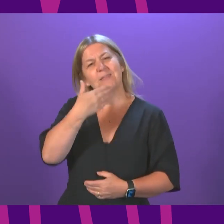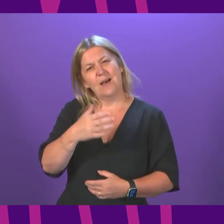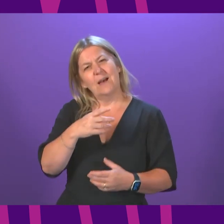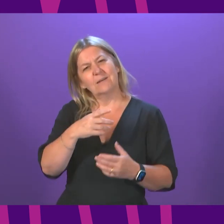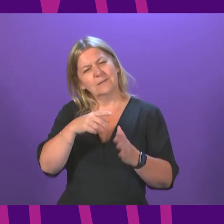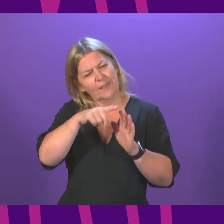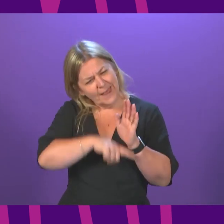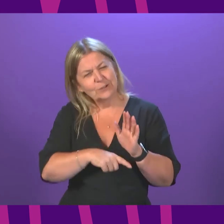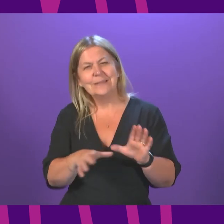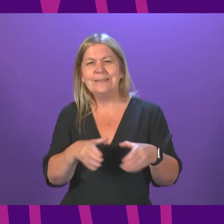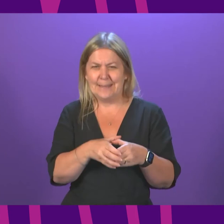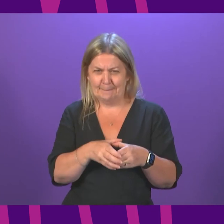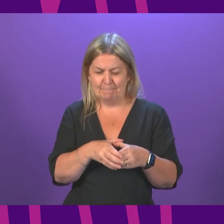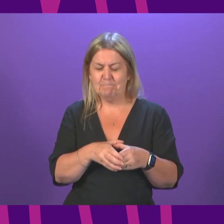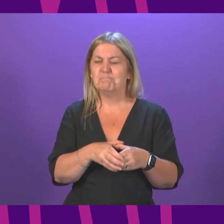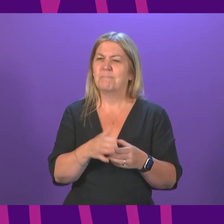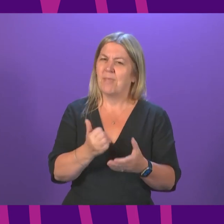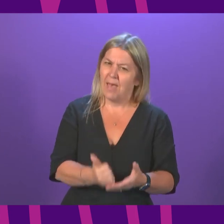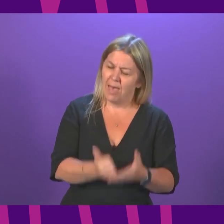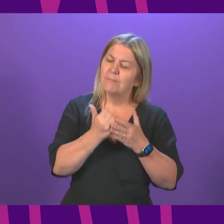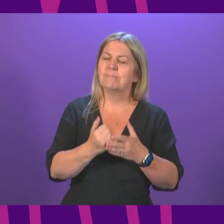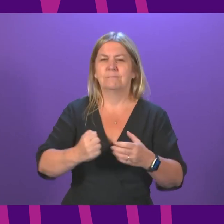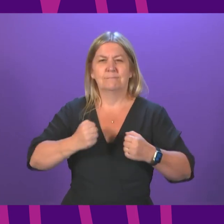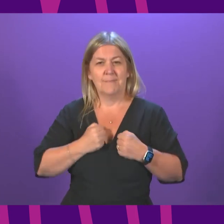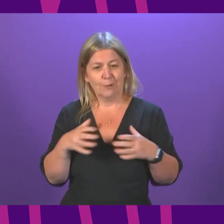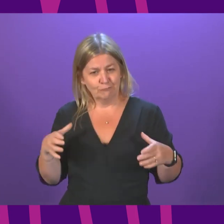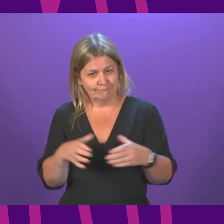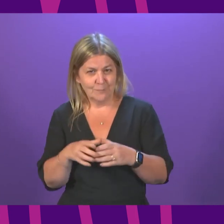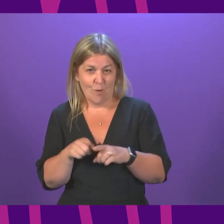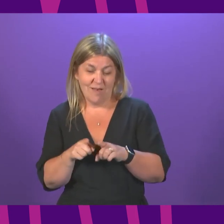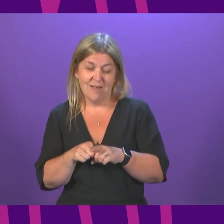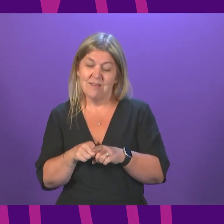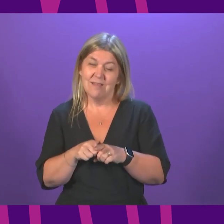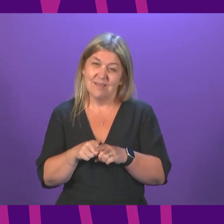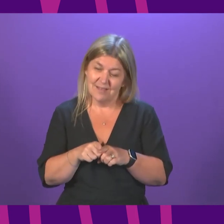public policy. We need to rise to a similar challenge going into the autumn. I hope that